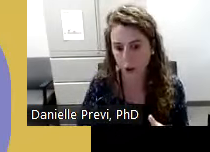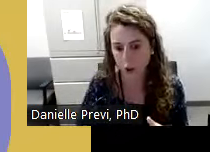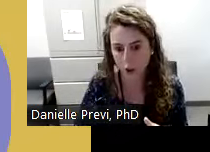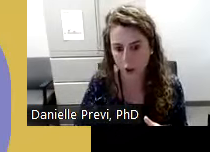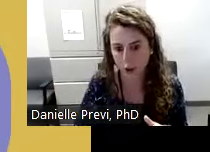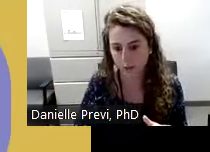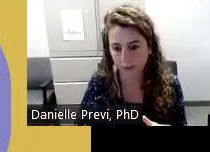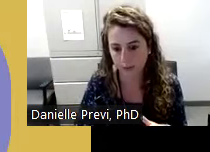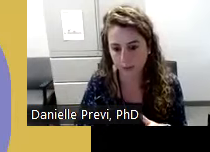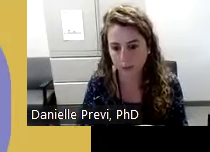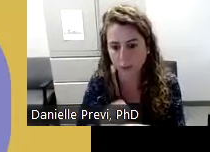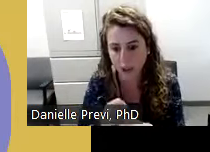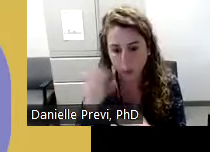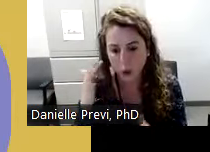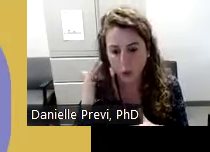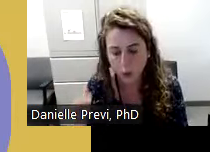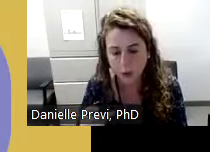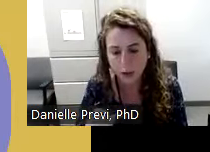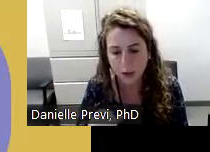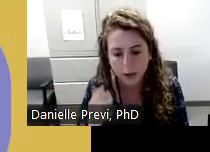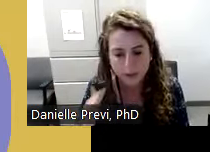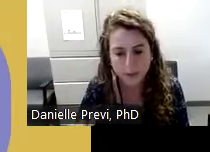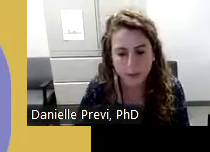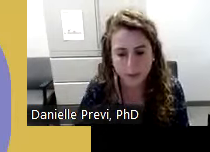to pick up those signals and produce sound.